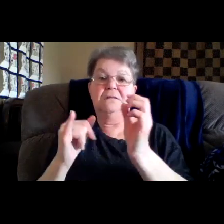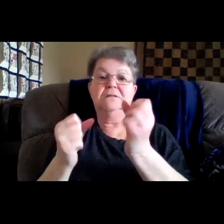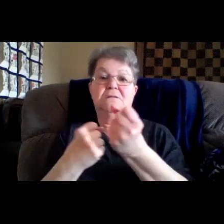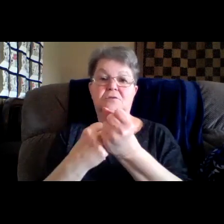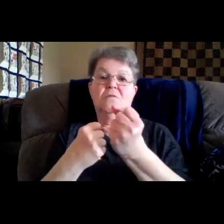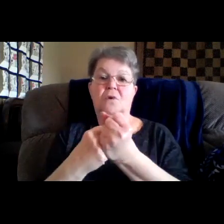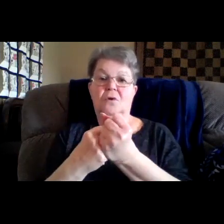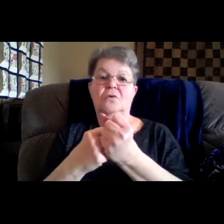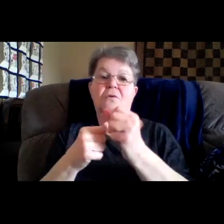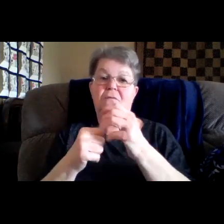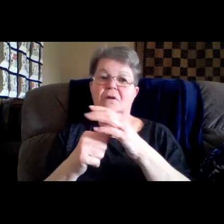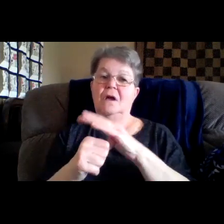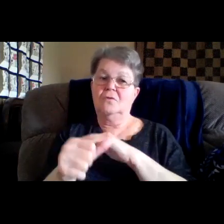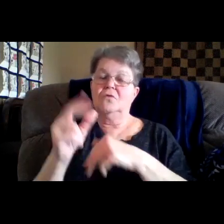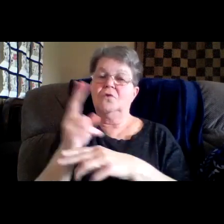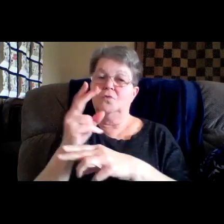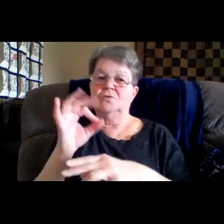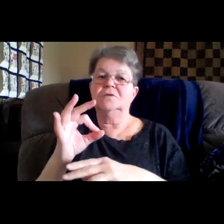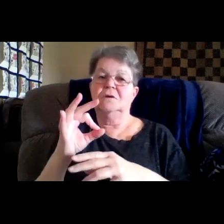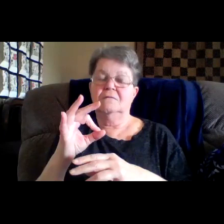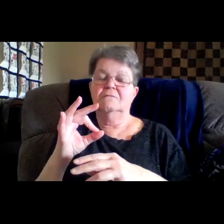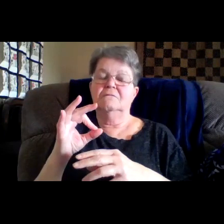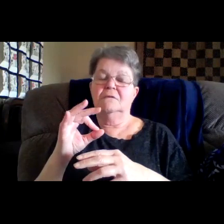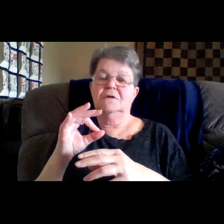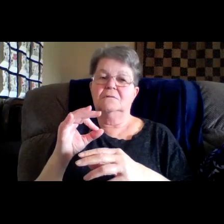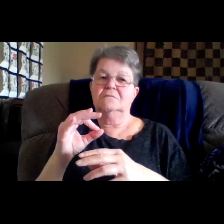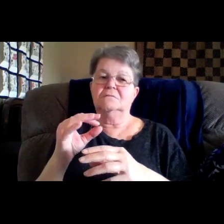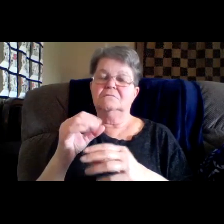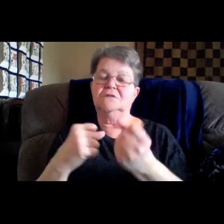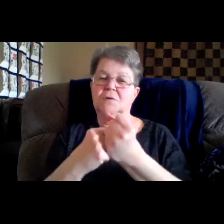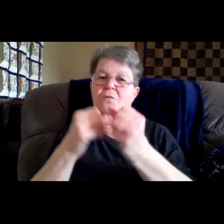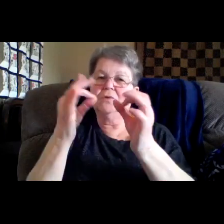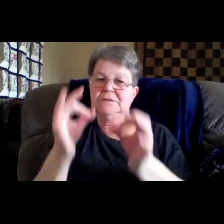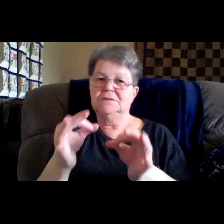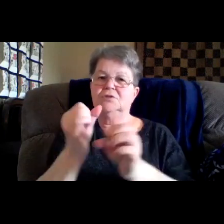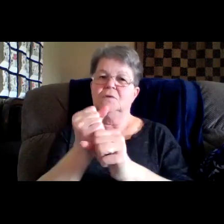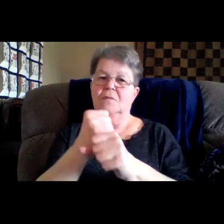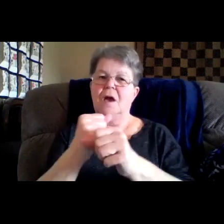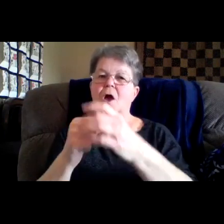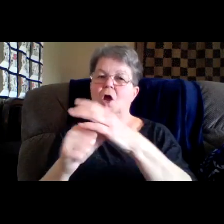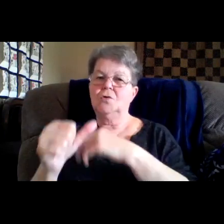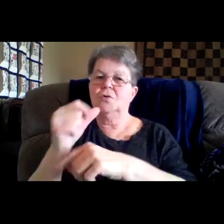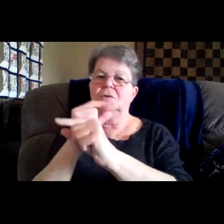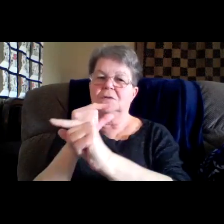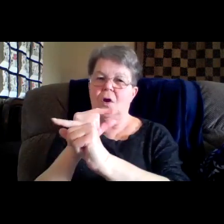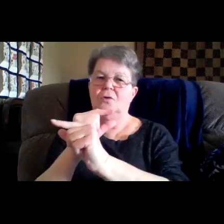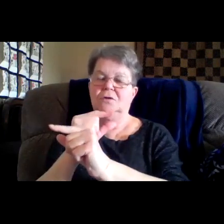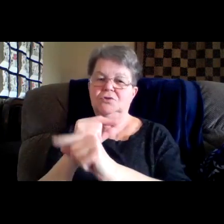of supported decision-making within a guardianship. The issue is the practice tends to be different than than the way the law is written.